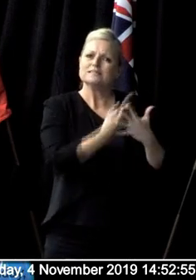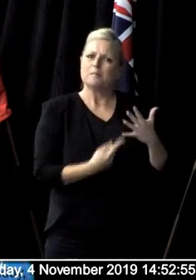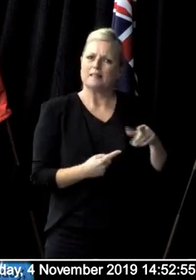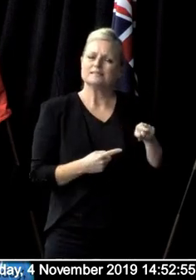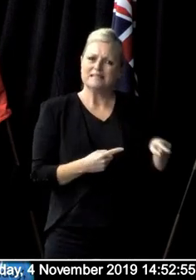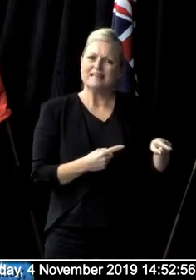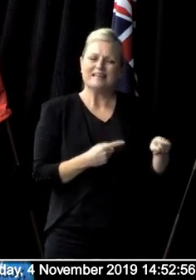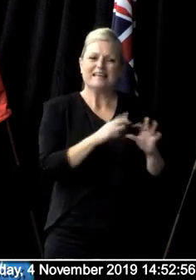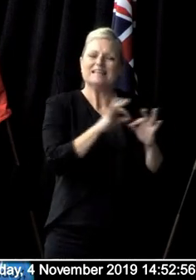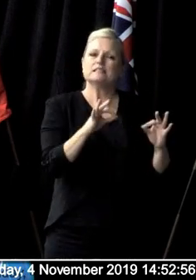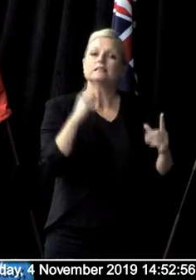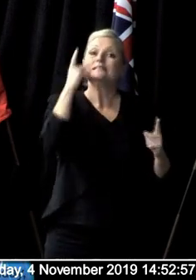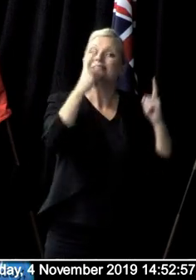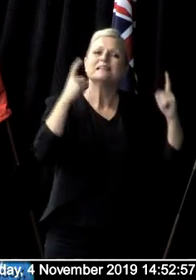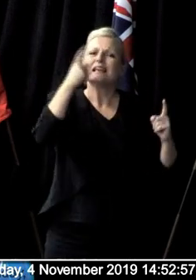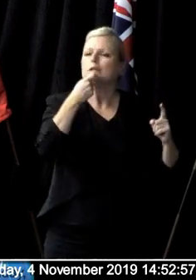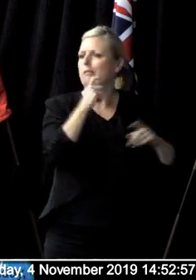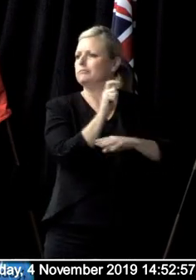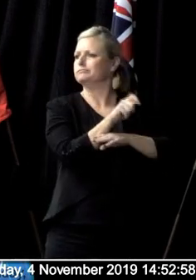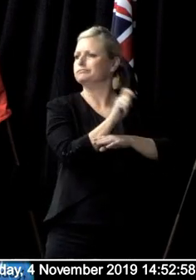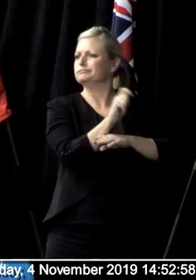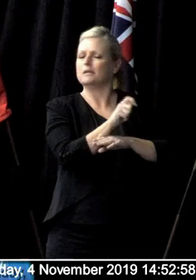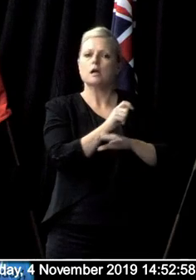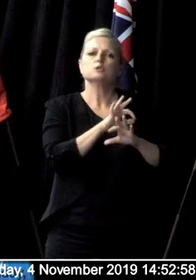account, there – there is no inclusion.